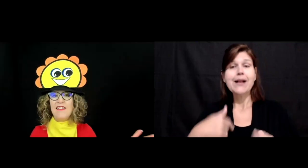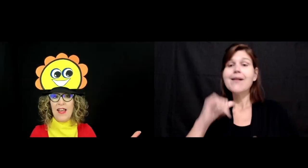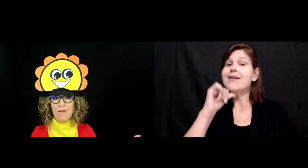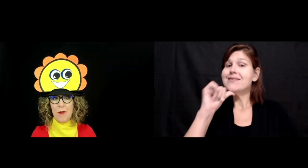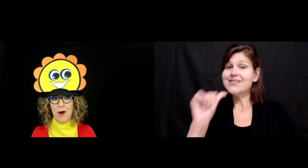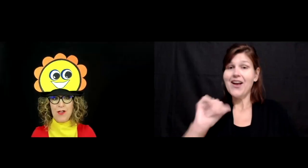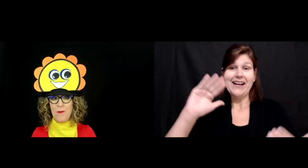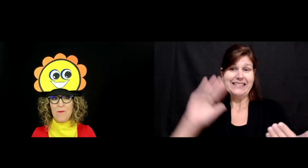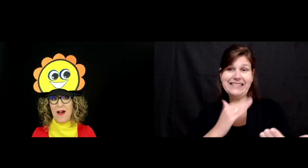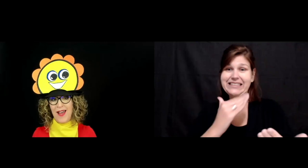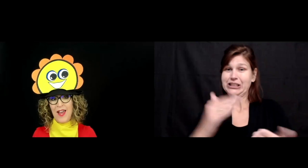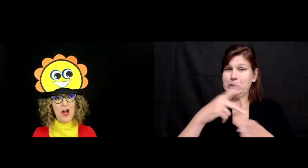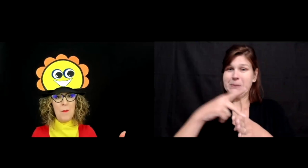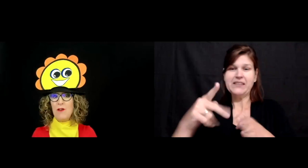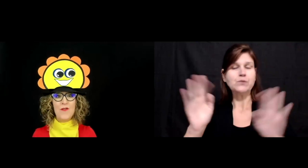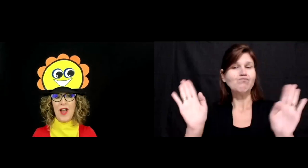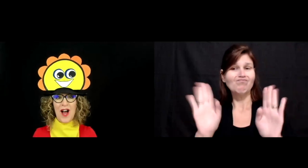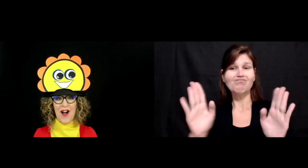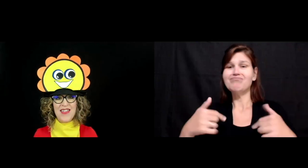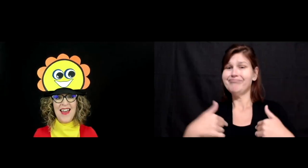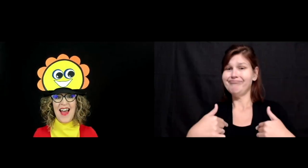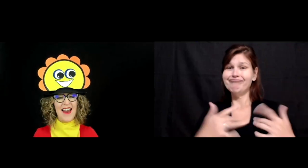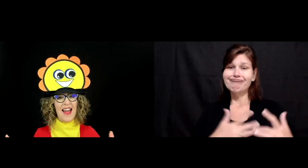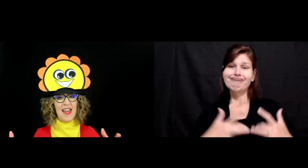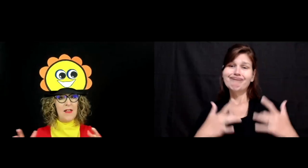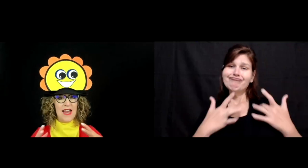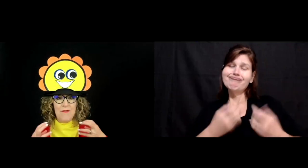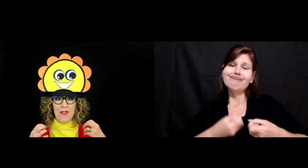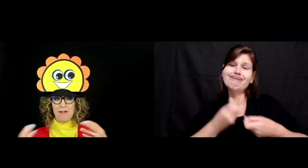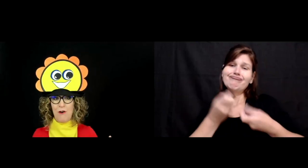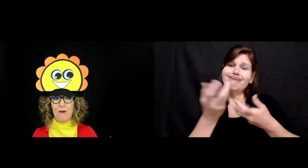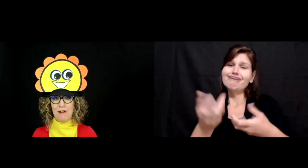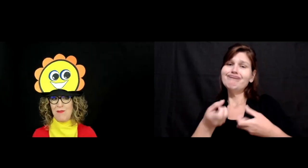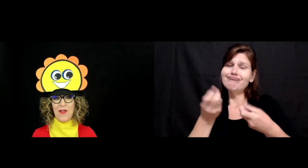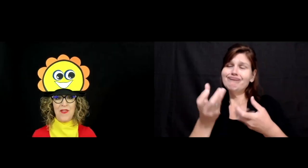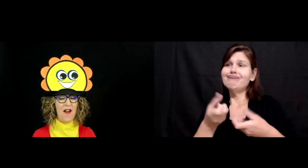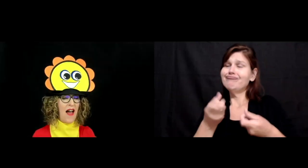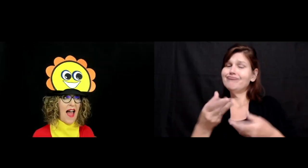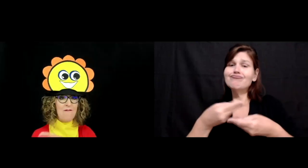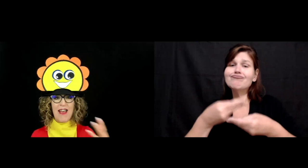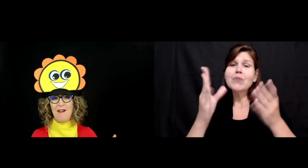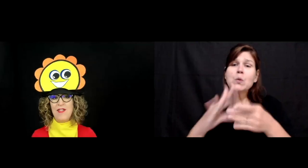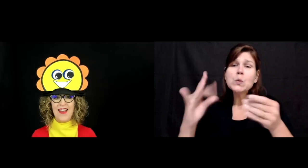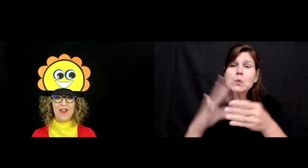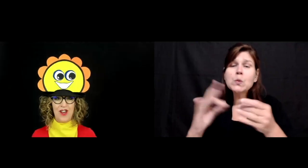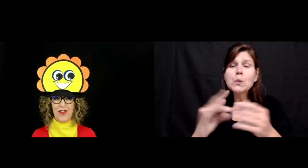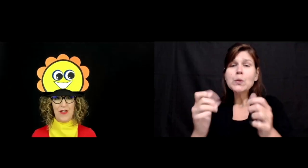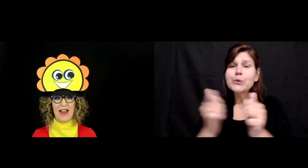I sing from the bottom of my beautiful heart and I deliver the stories with every ounce of energy